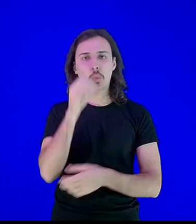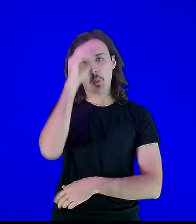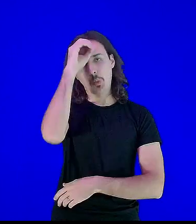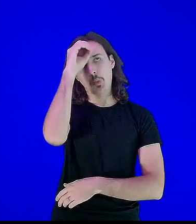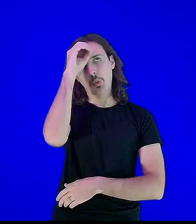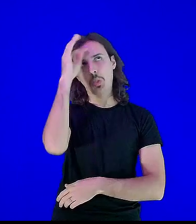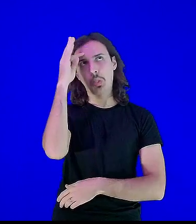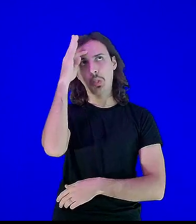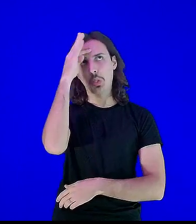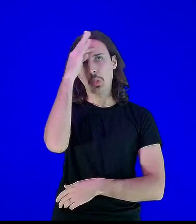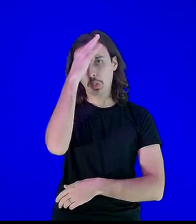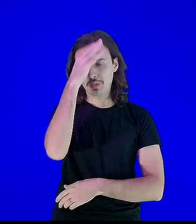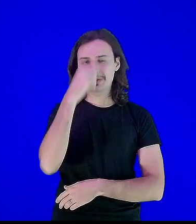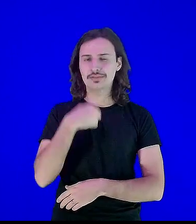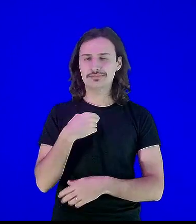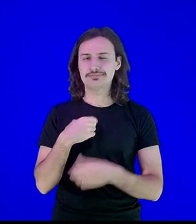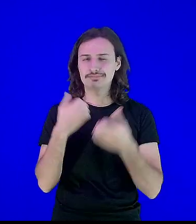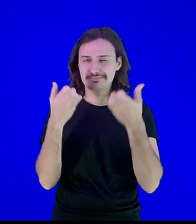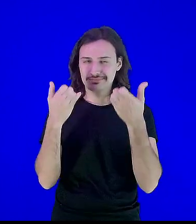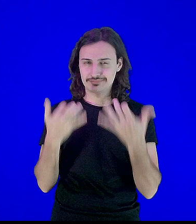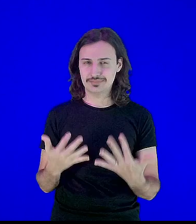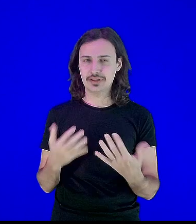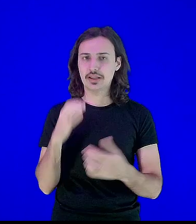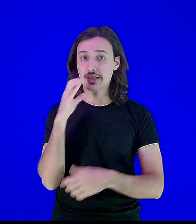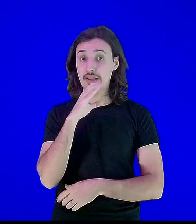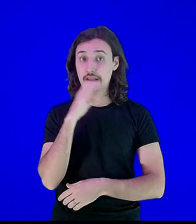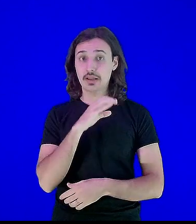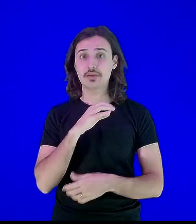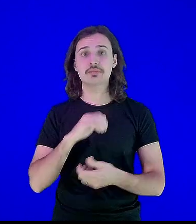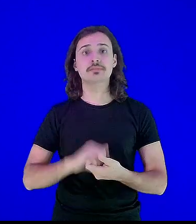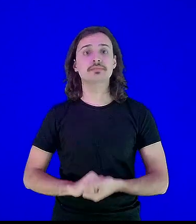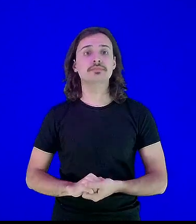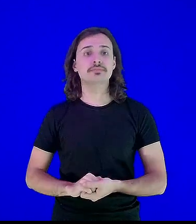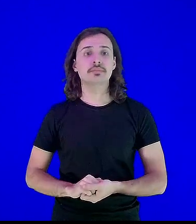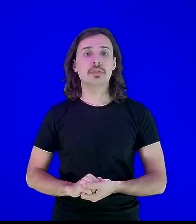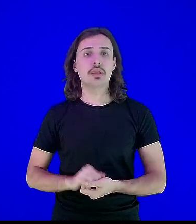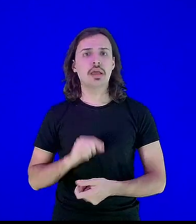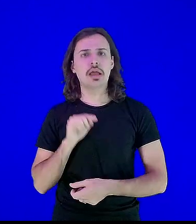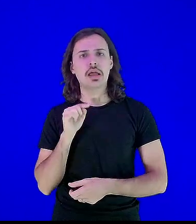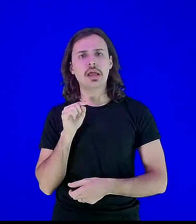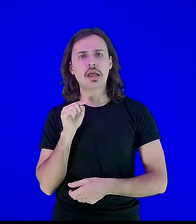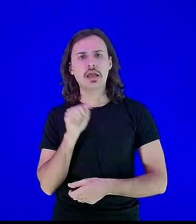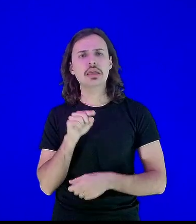"index.html" is the file the framework will be using as a reference